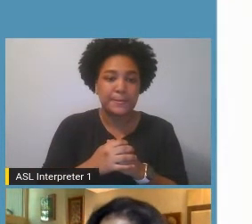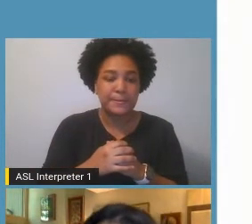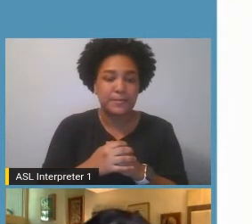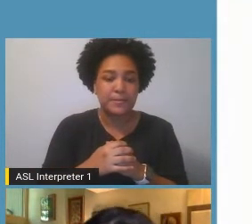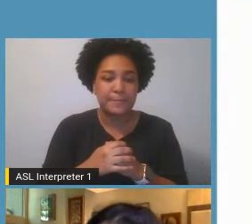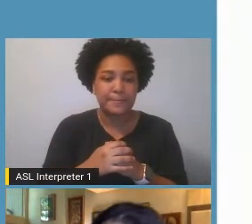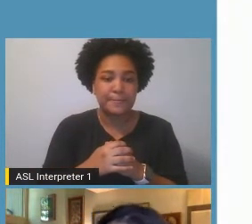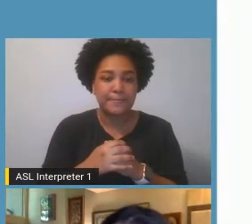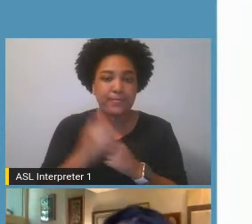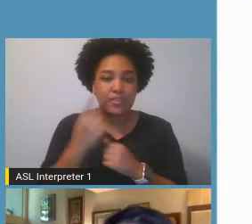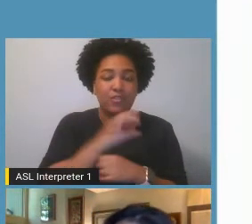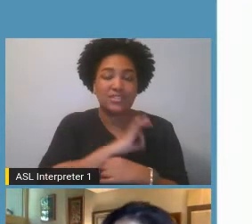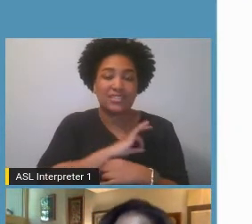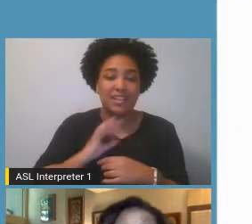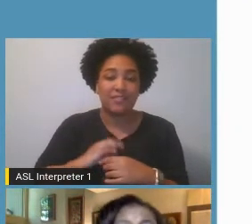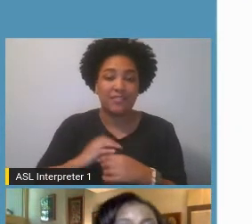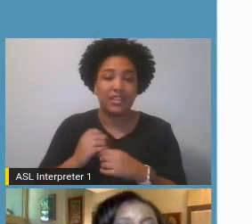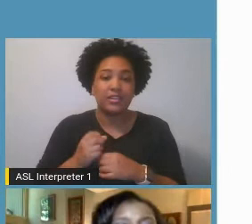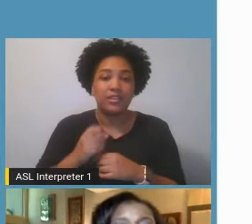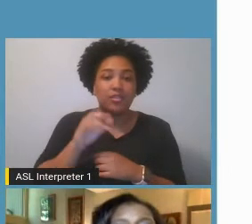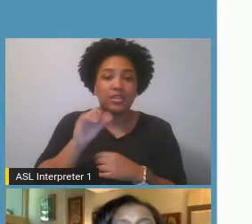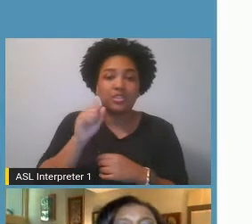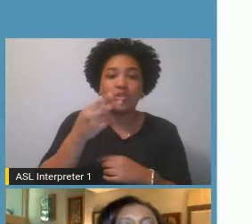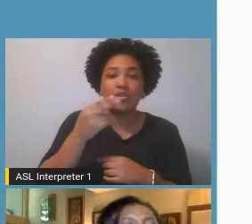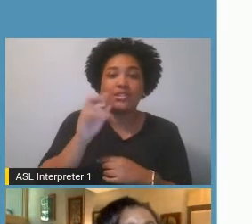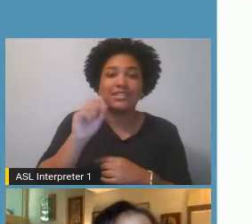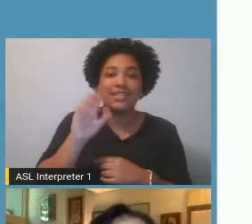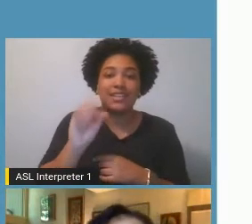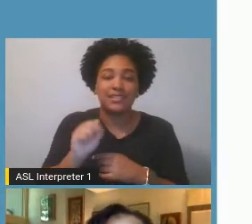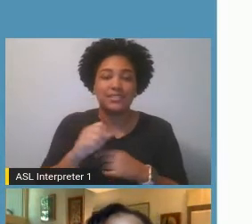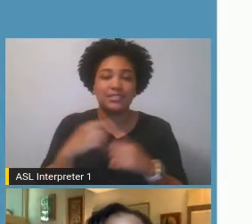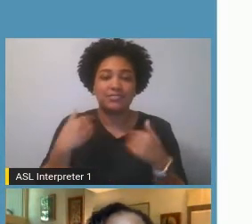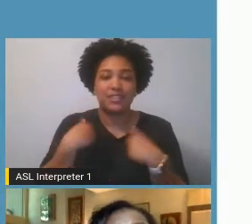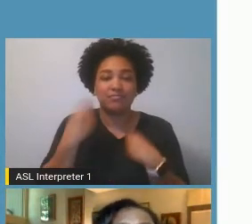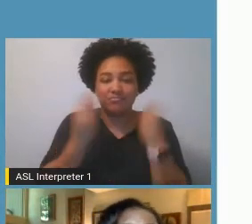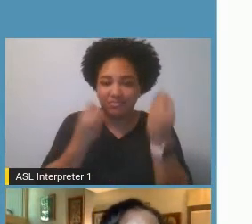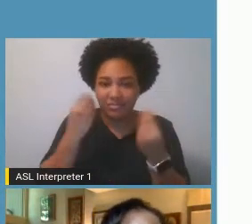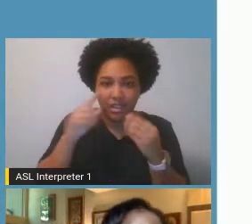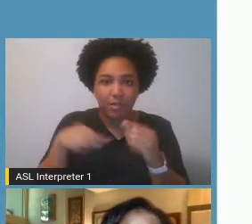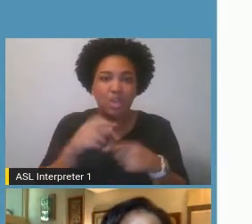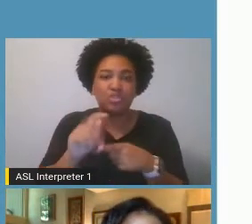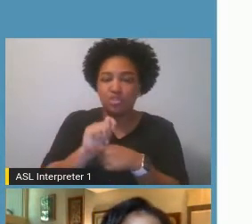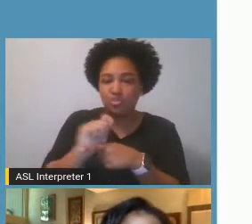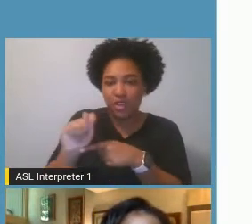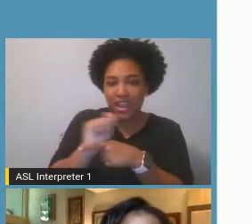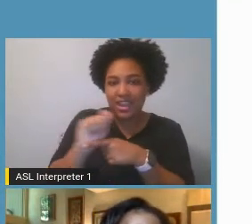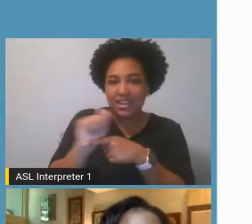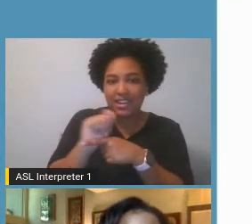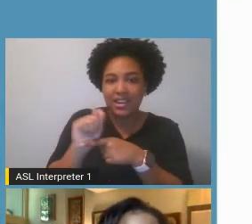Staffing and resources you have to think about training, policies, software, recruitment,